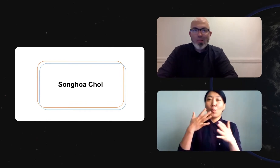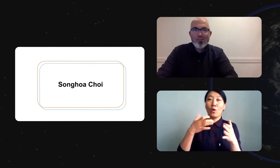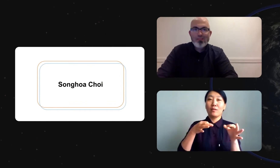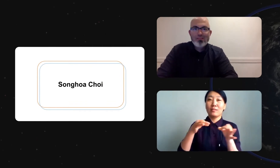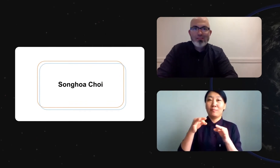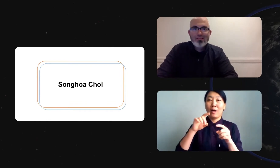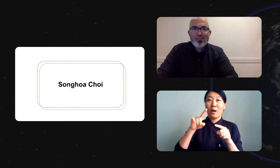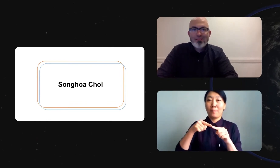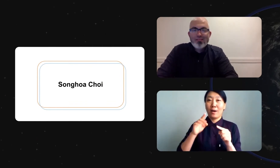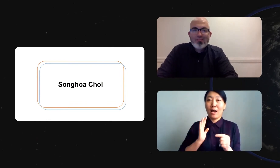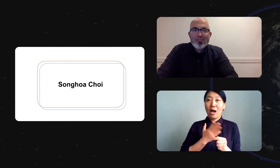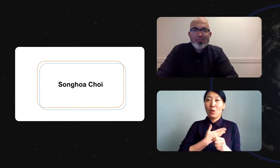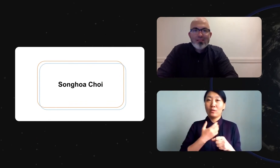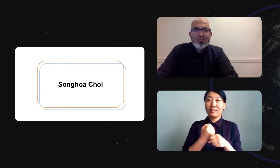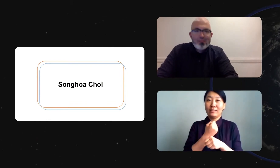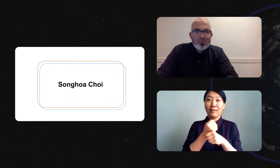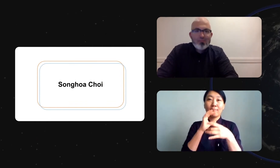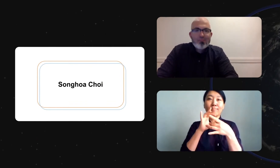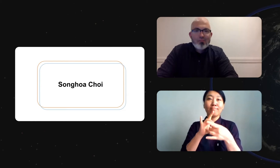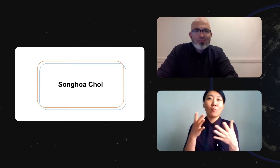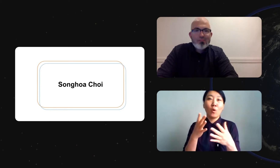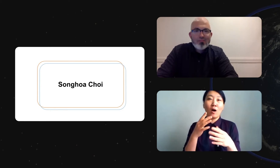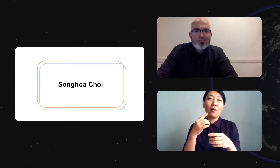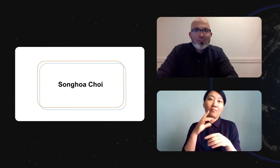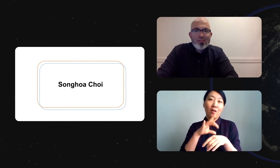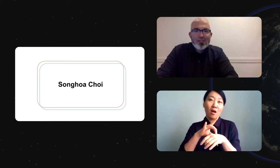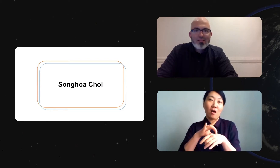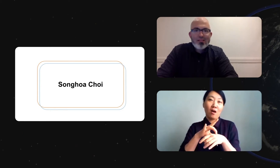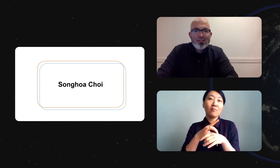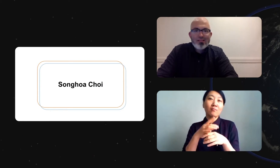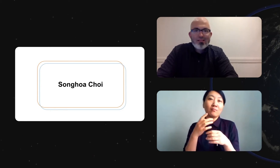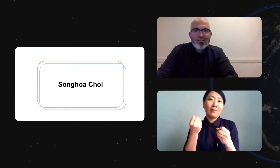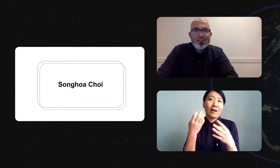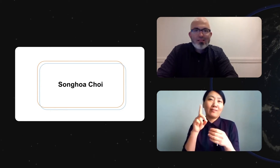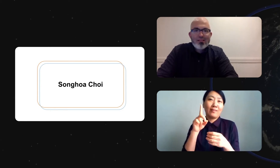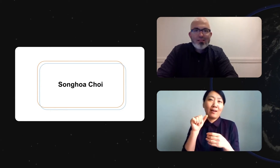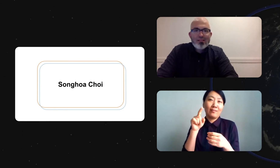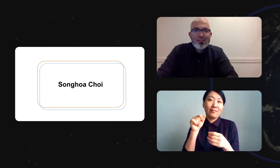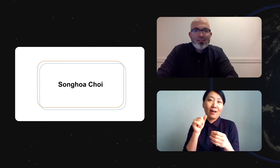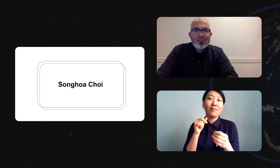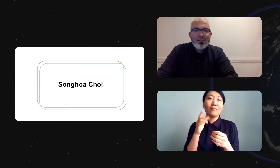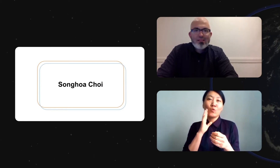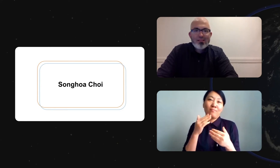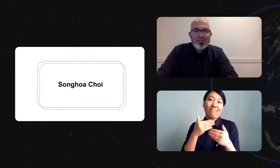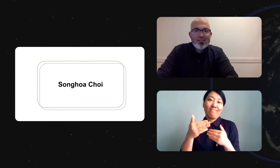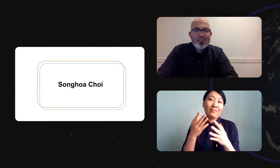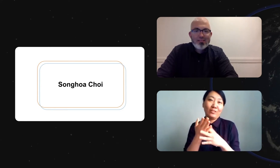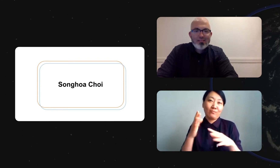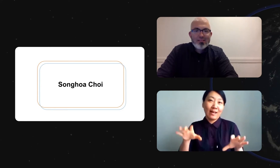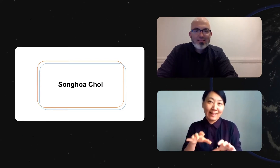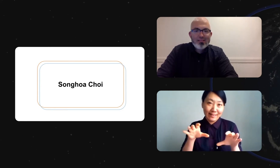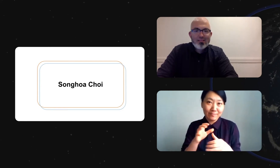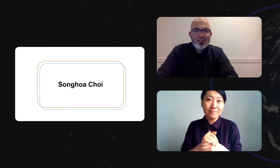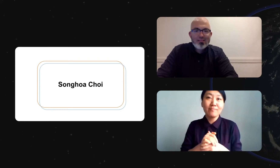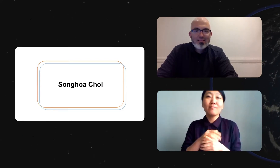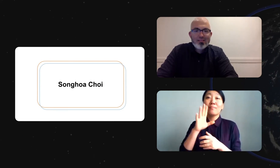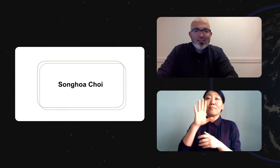Today, I'll talk about data collected on global warming.